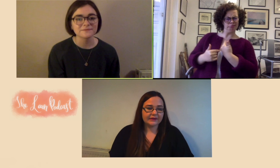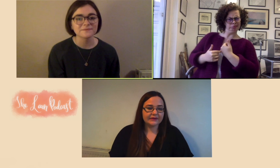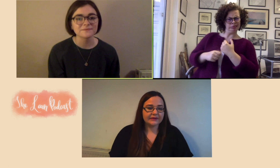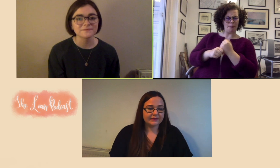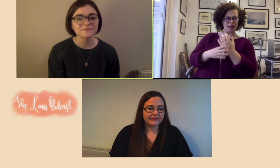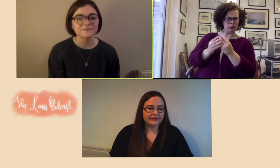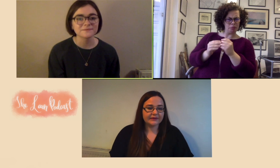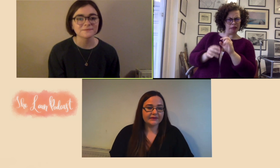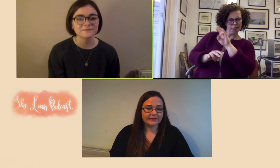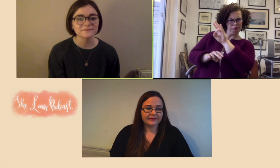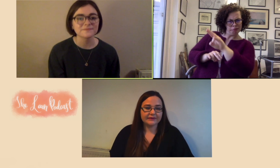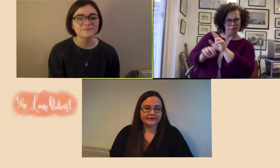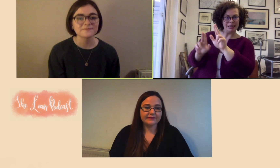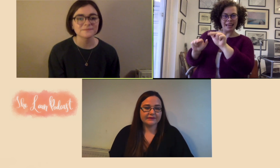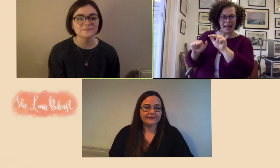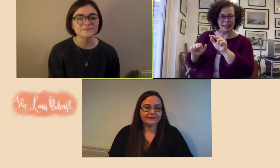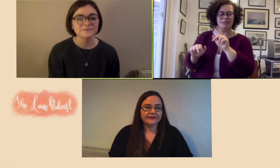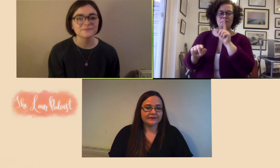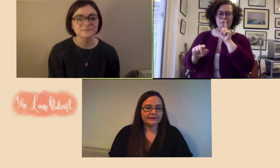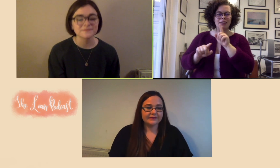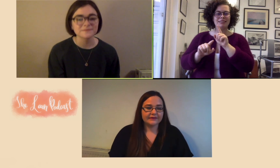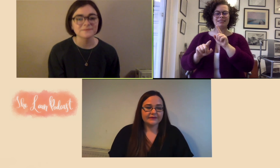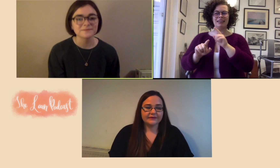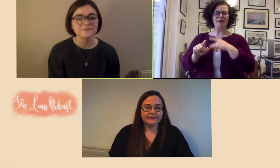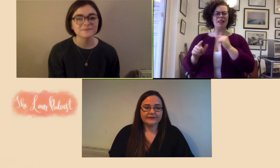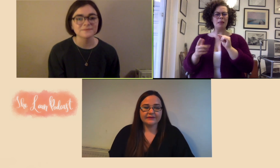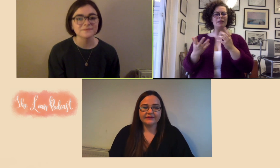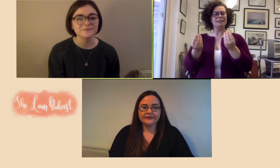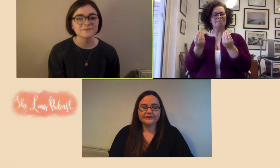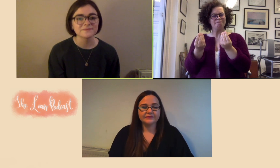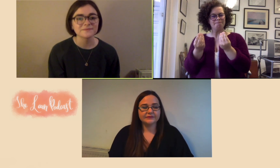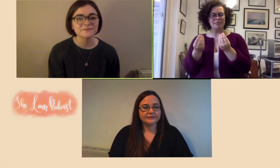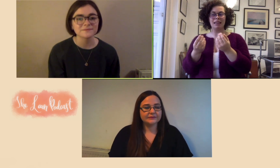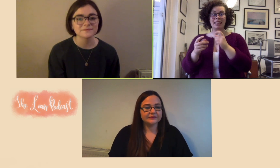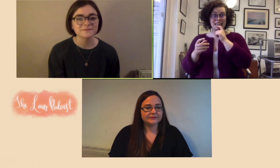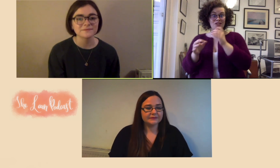Yeah, but we have a little time to ask about like interpreter questions or tech questions